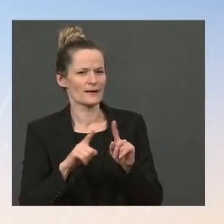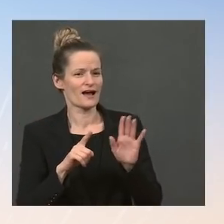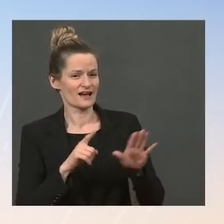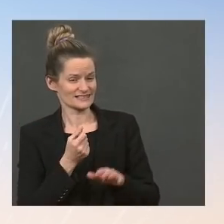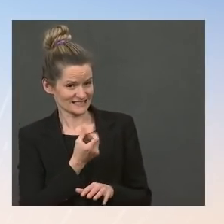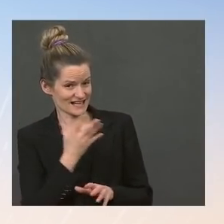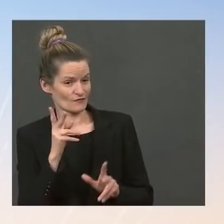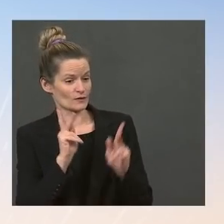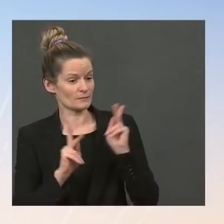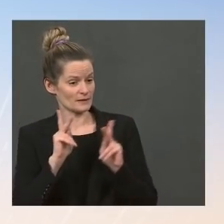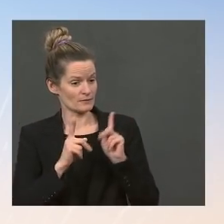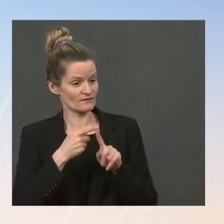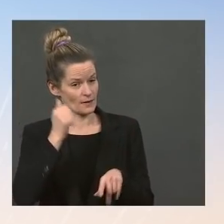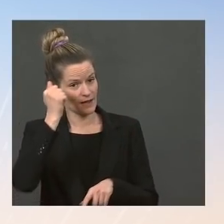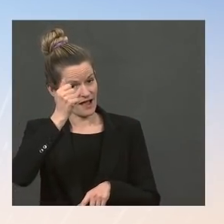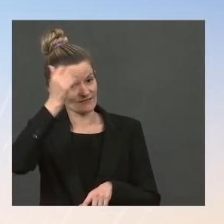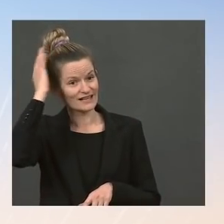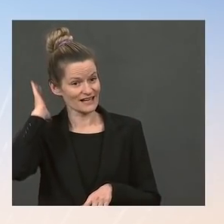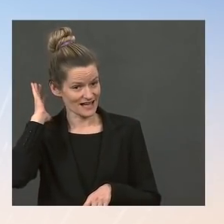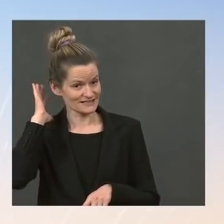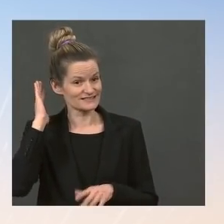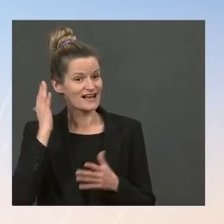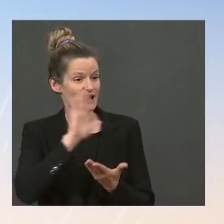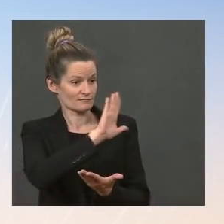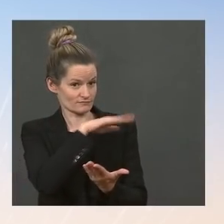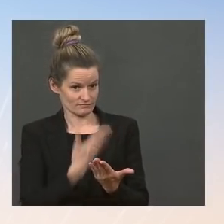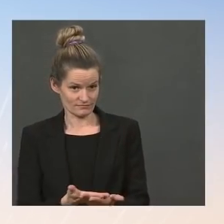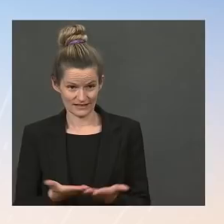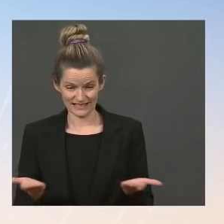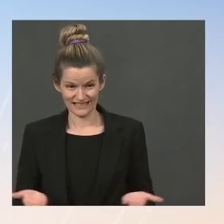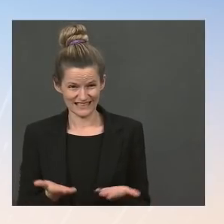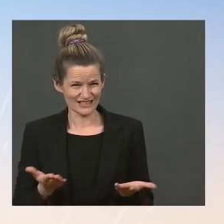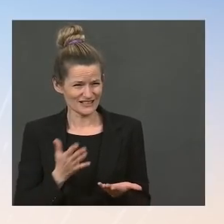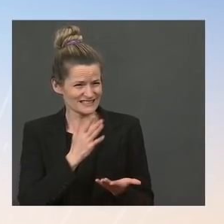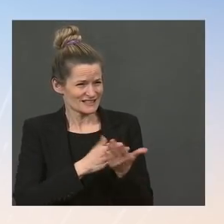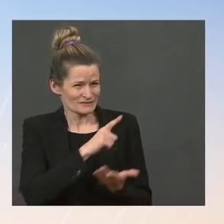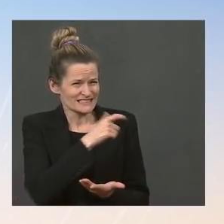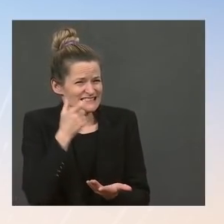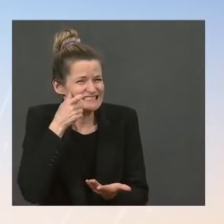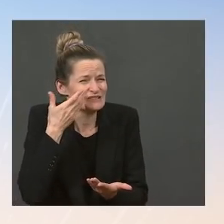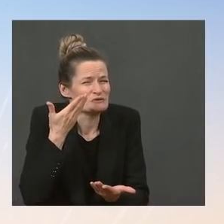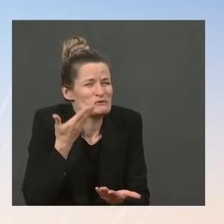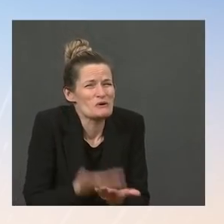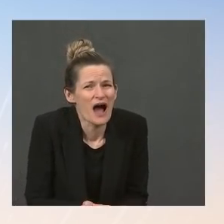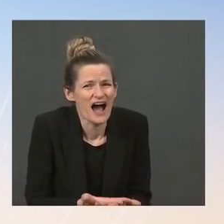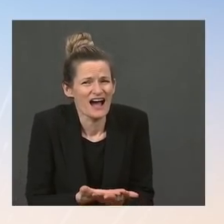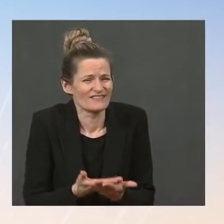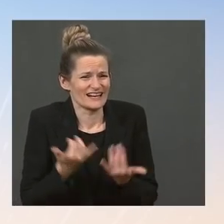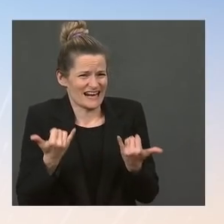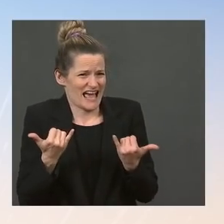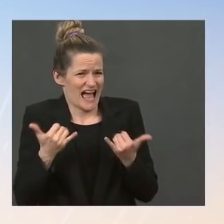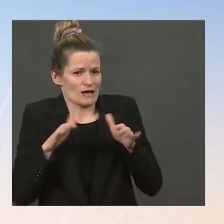Some of them have never been here before. Some of them have, of course. So it's not quite scheduled yet, but it's something he's certainly eager to do.